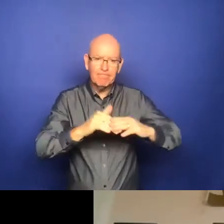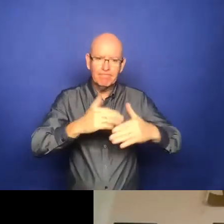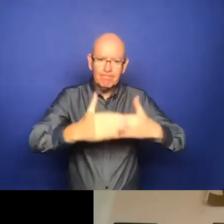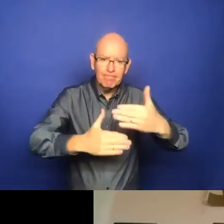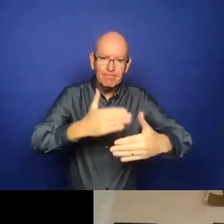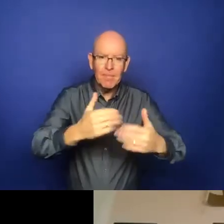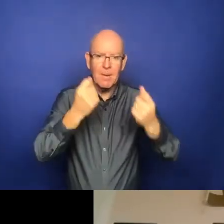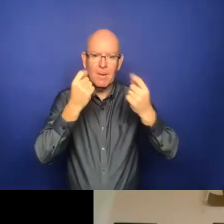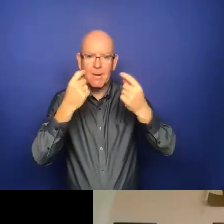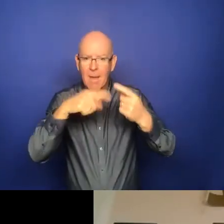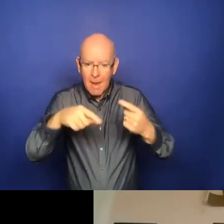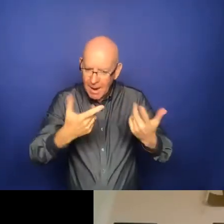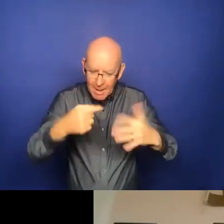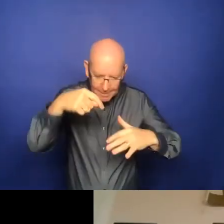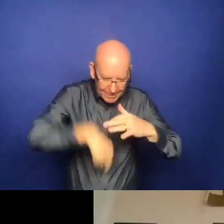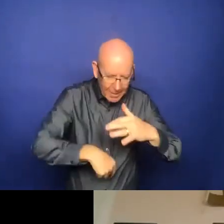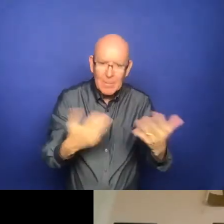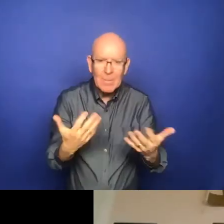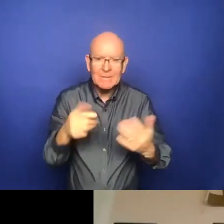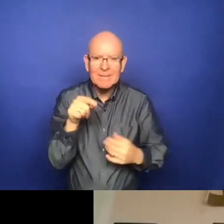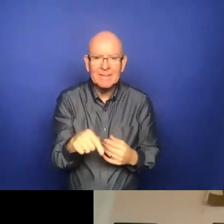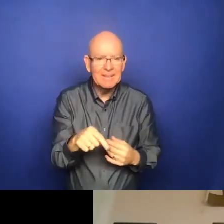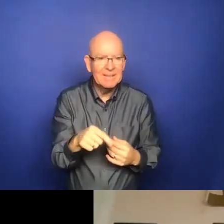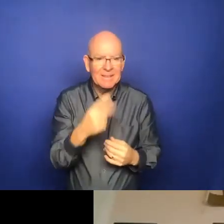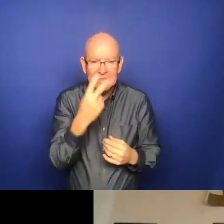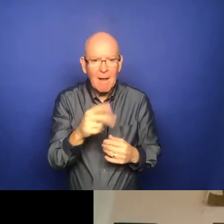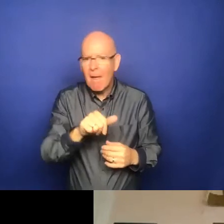That's where I would like to see disability statistics going as kind